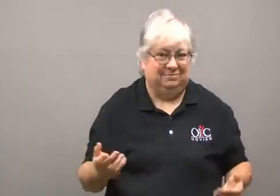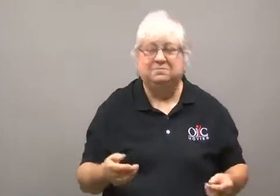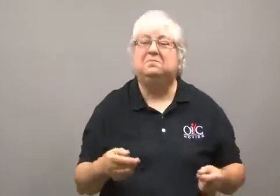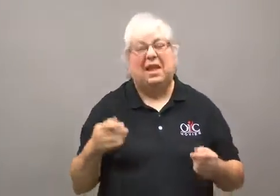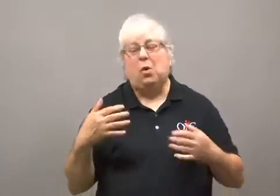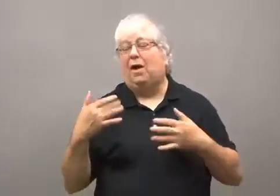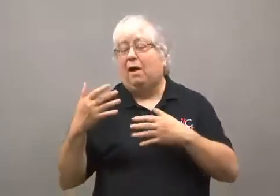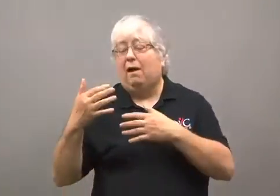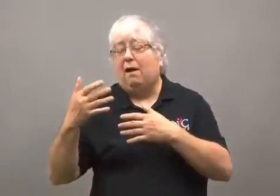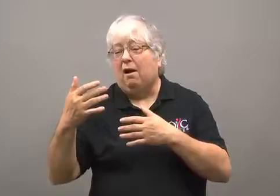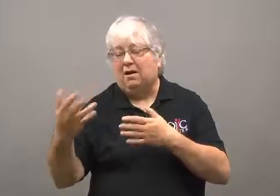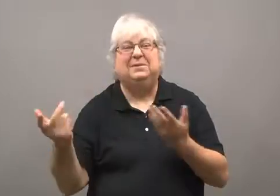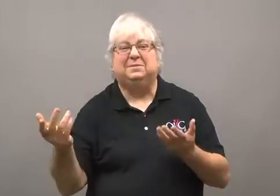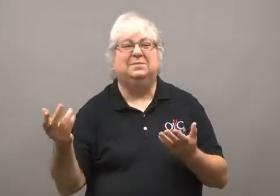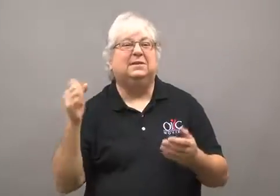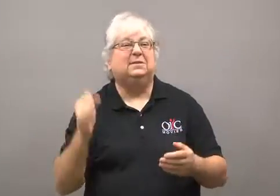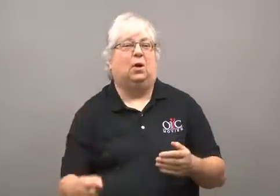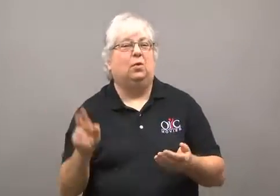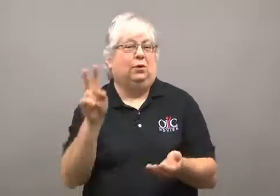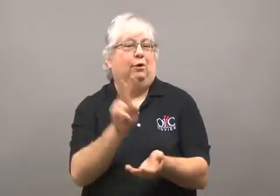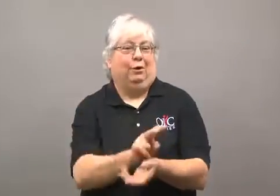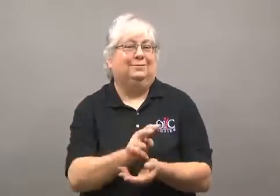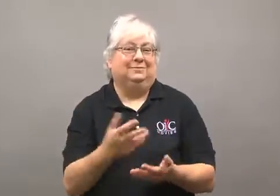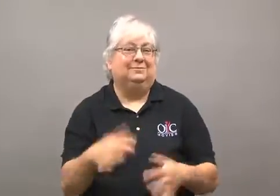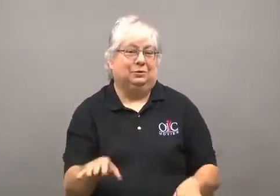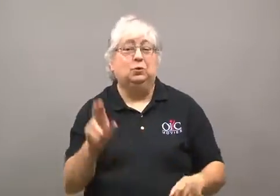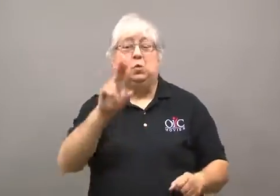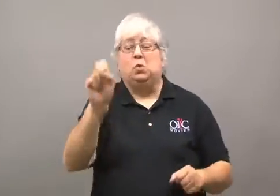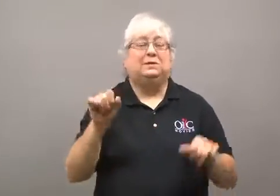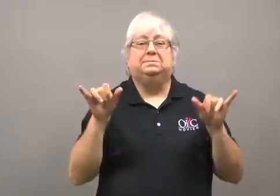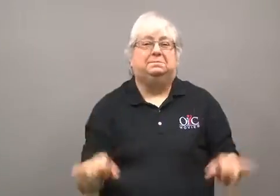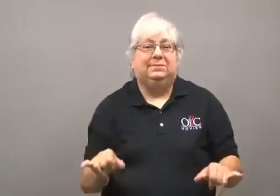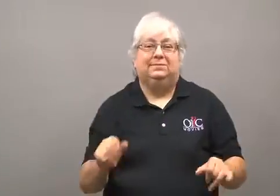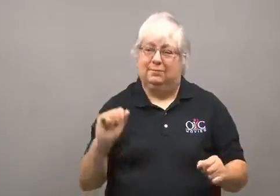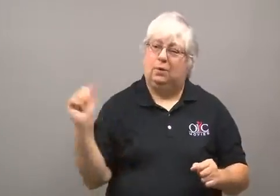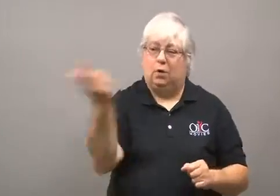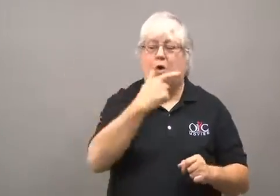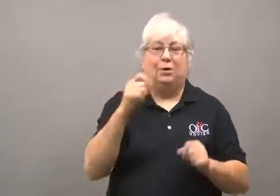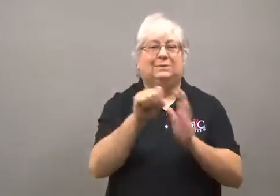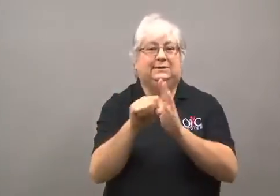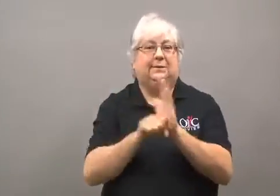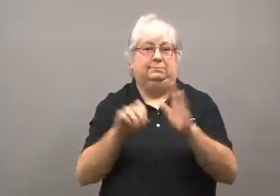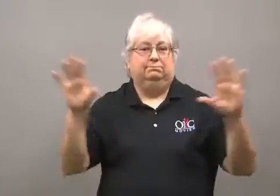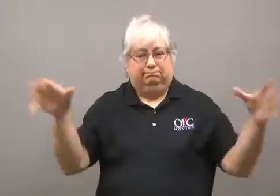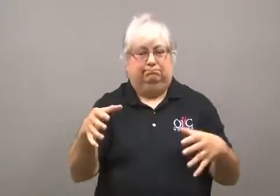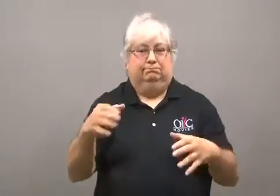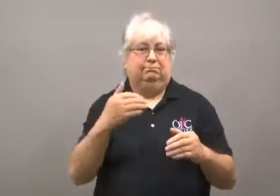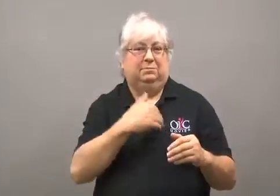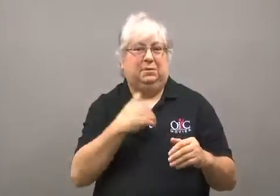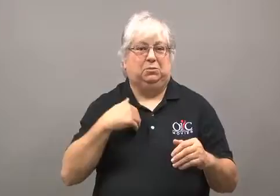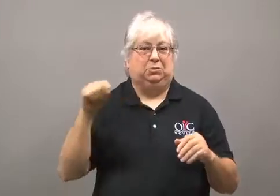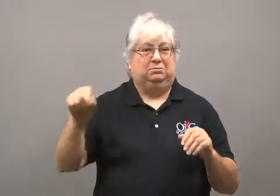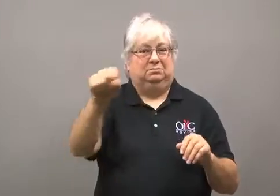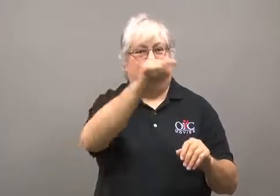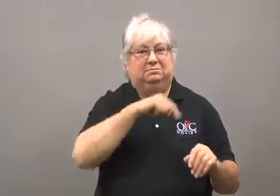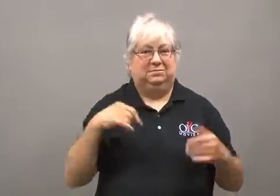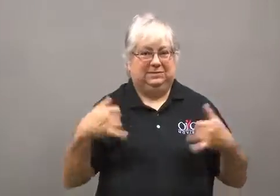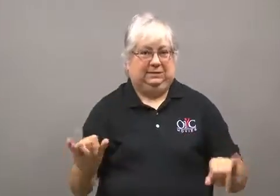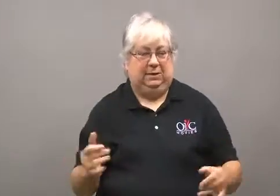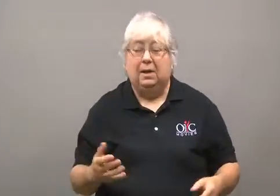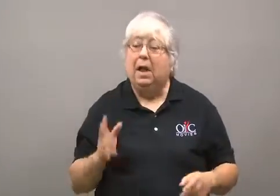Eventually, the South lost the war. The USA remained the same with all the states.